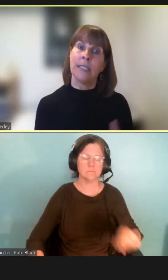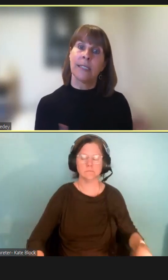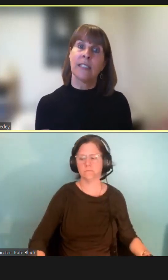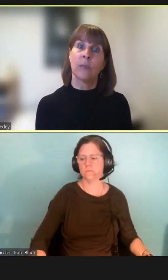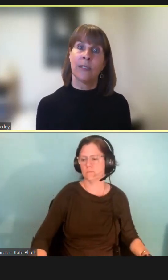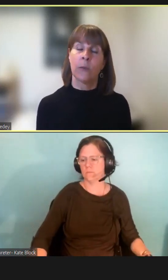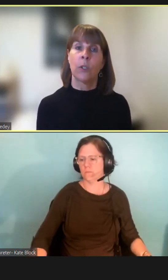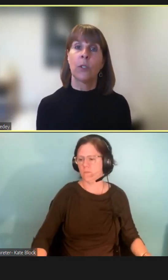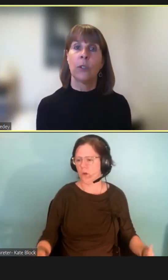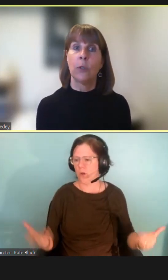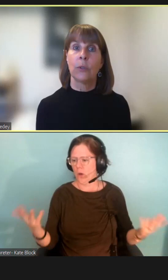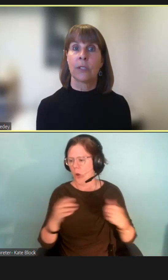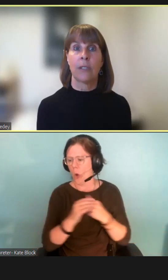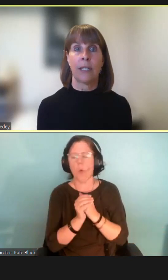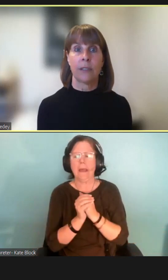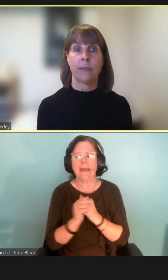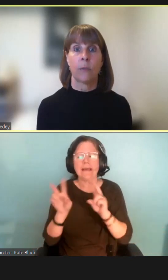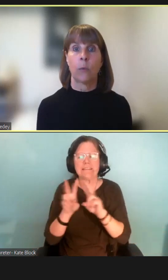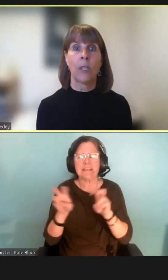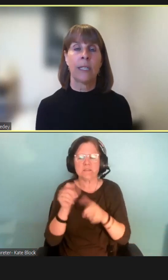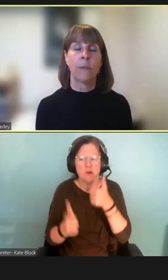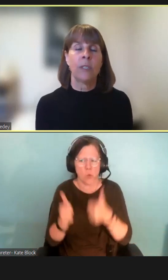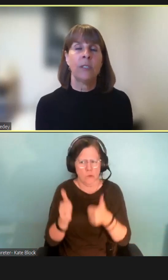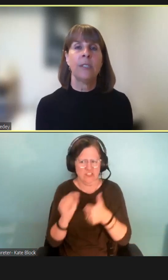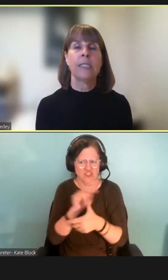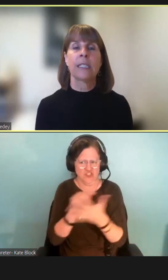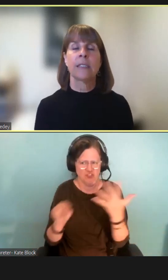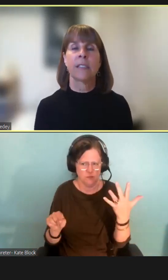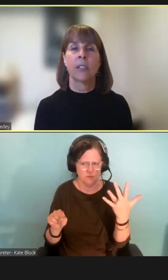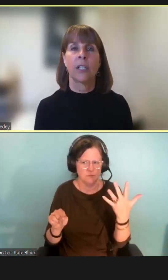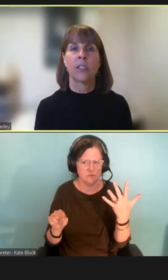assessment will you select what kind what do you need to consider as you're